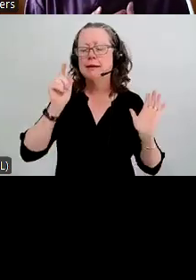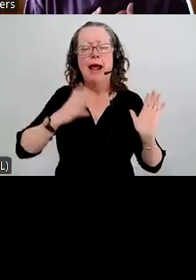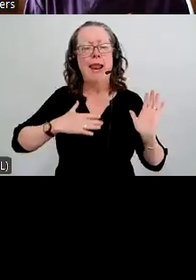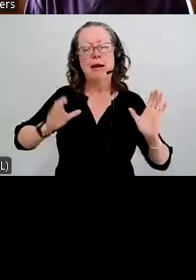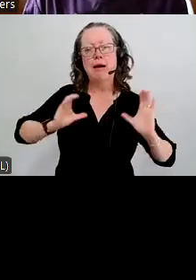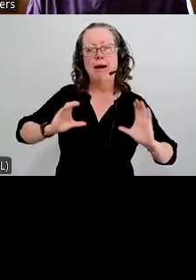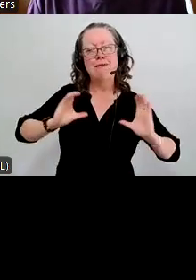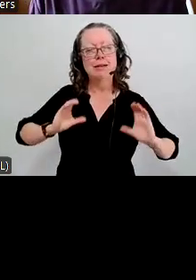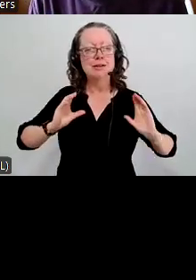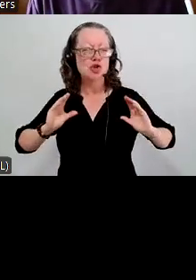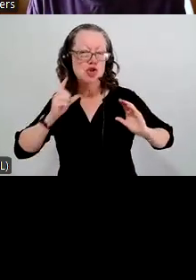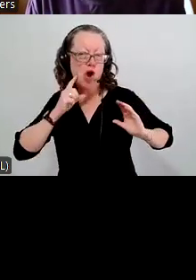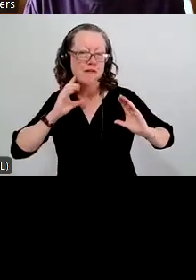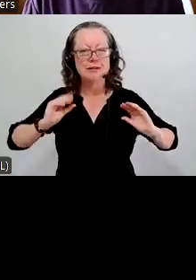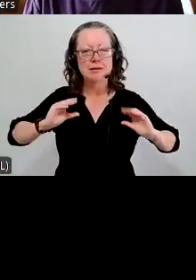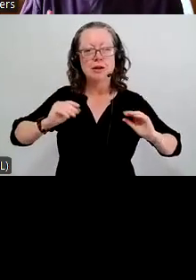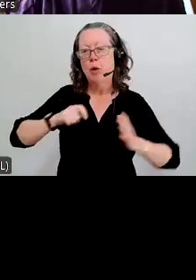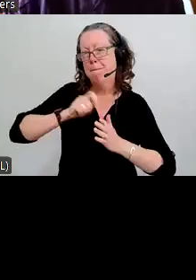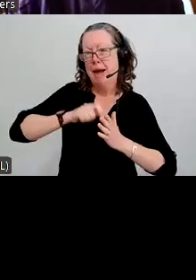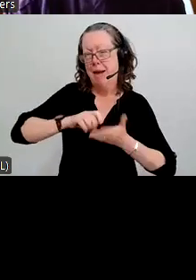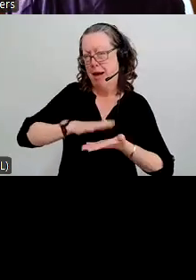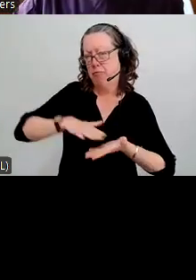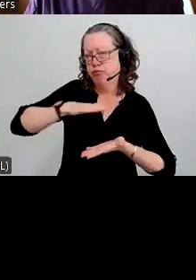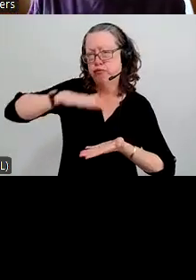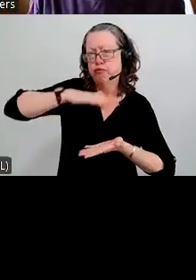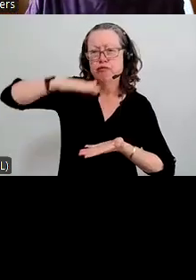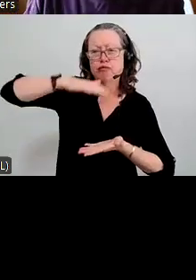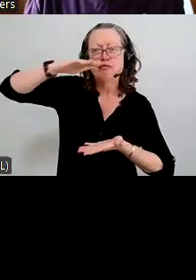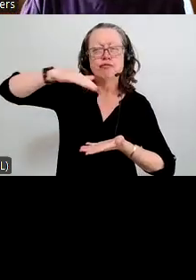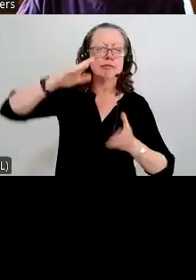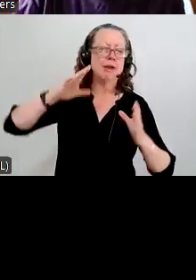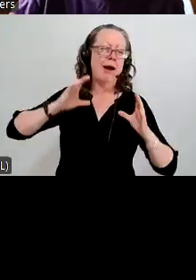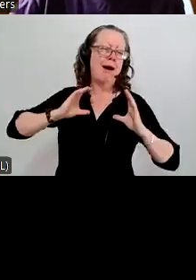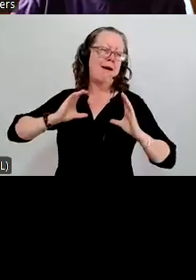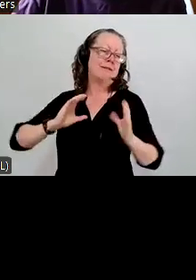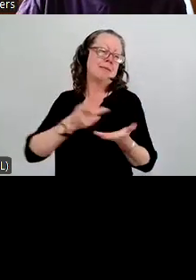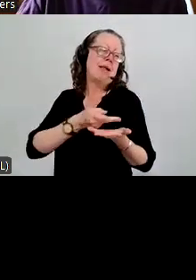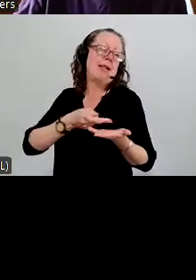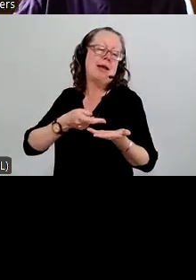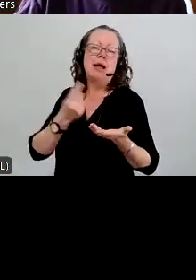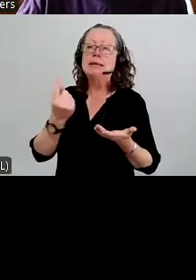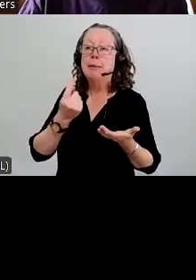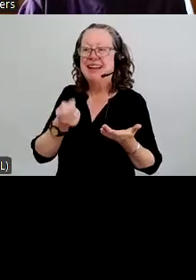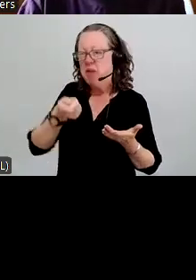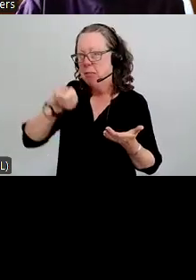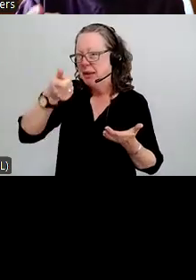She buys many, many, many mattresses and wants the ultimate comfort. Someone puts a pea at the bottom, and she can still feel it